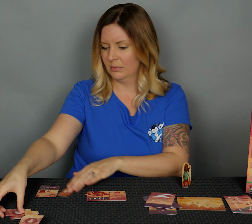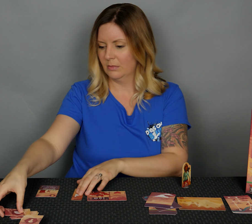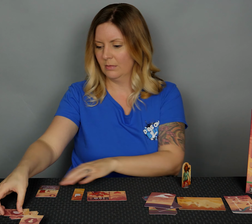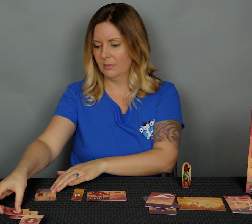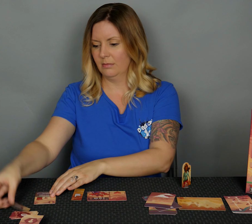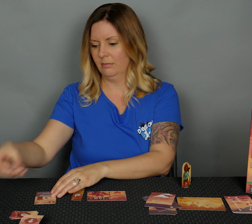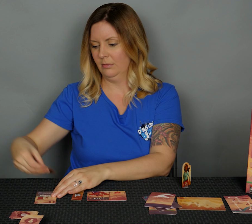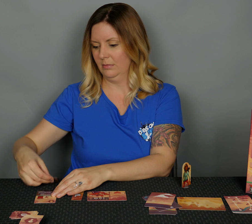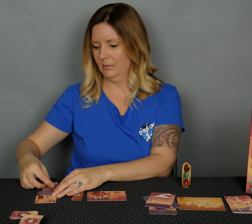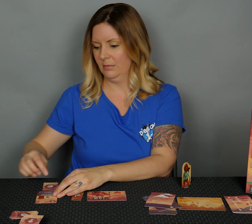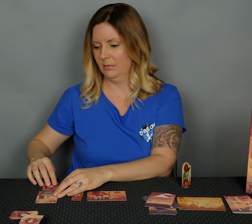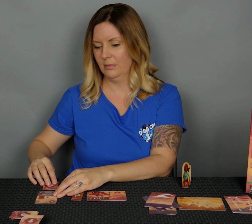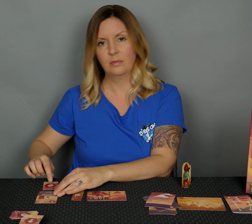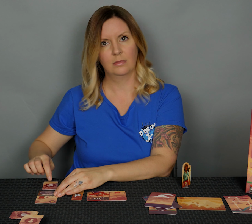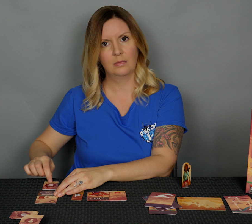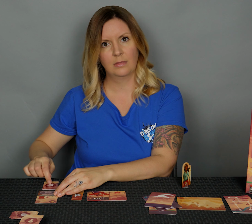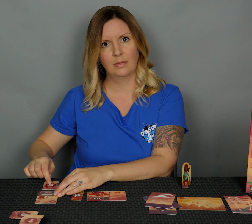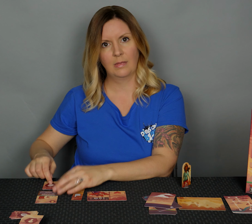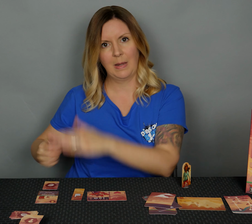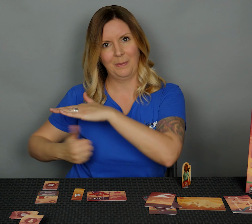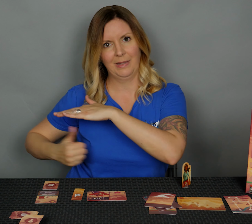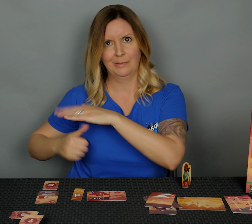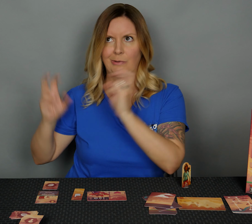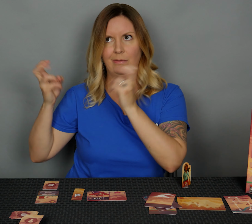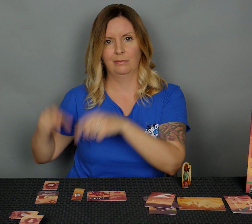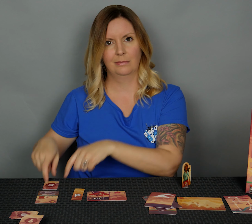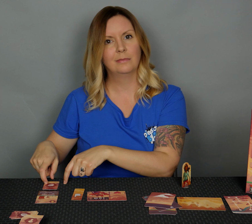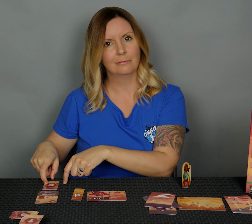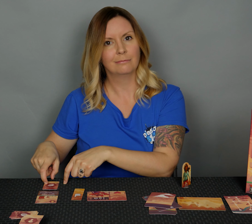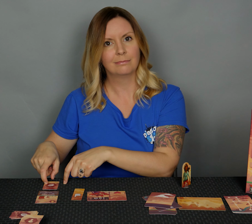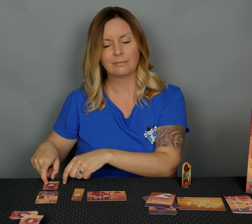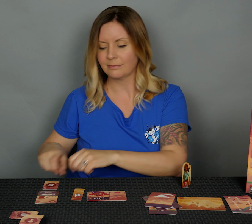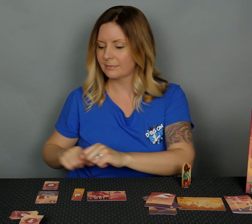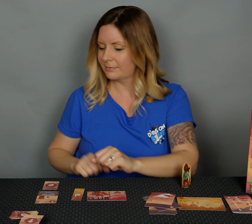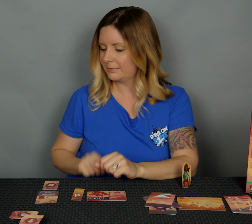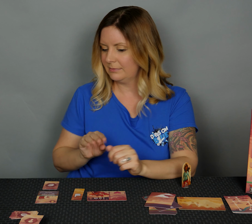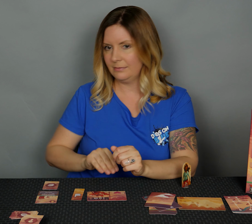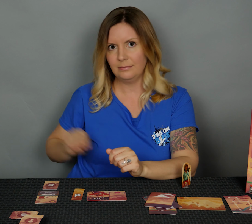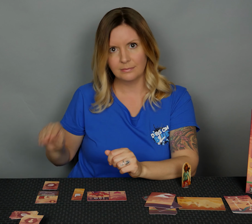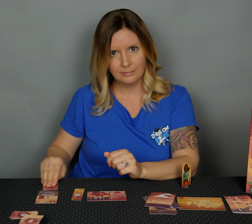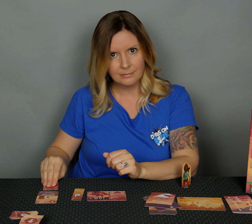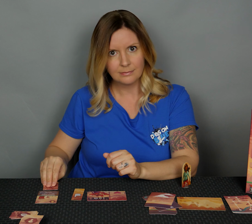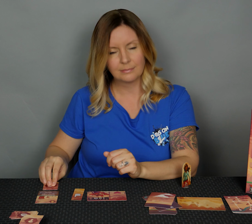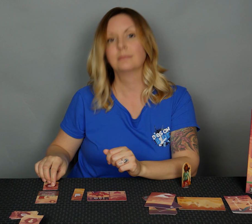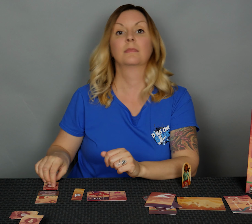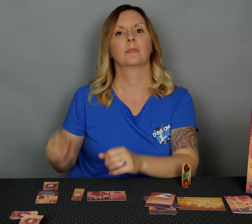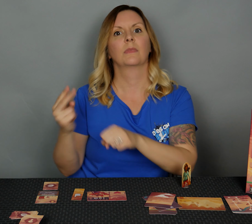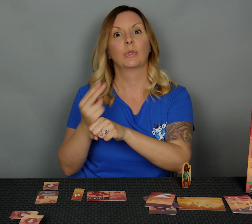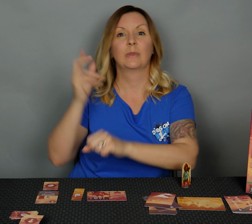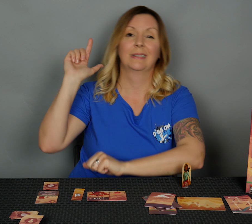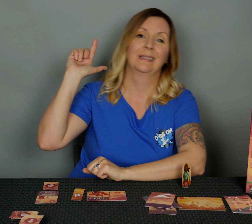Place the treasure you want to keep below the building card.